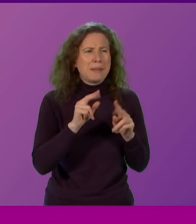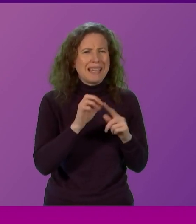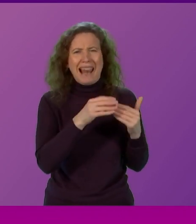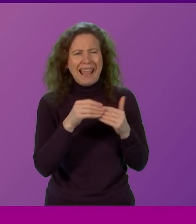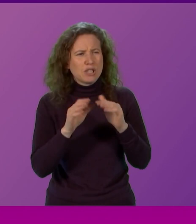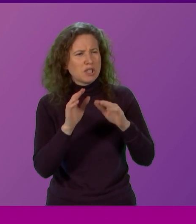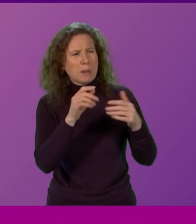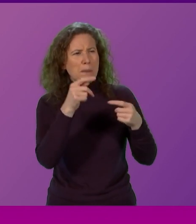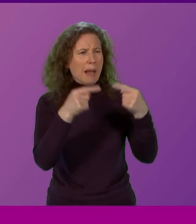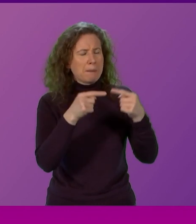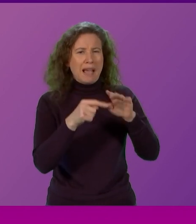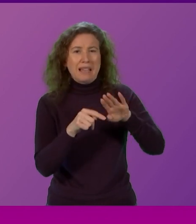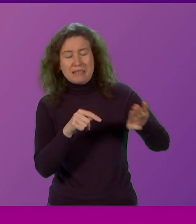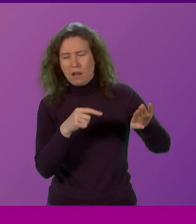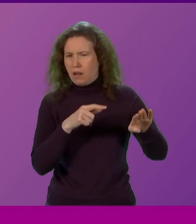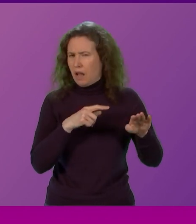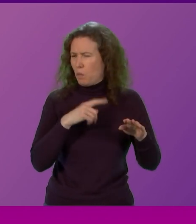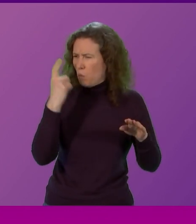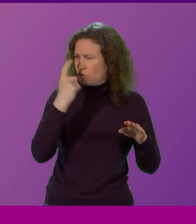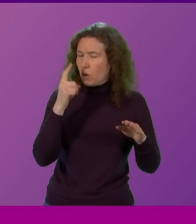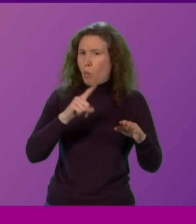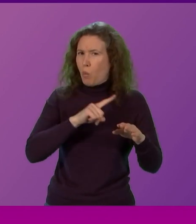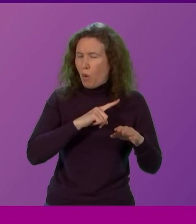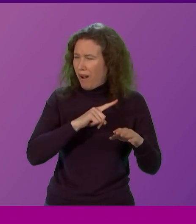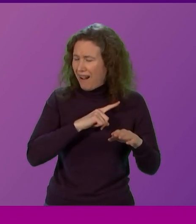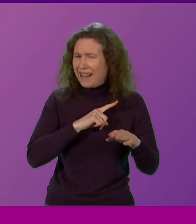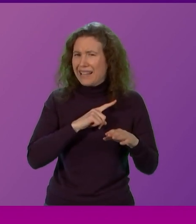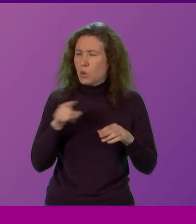election campaign is why the only political game in town remains the SNP, and why I was